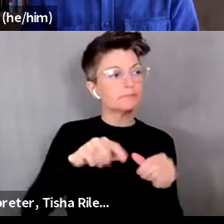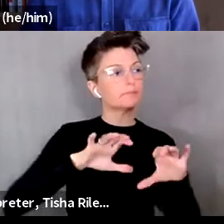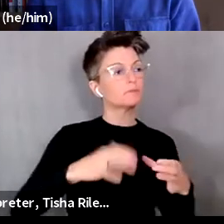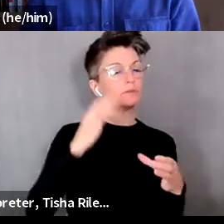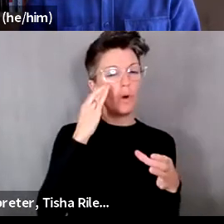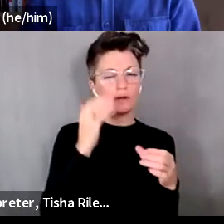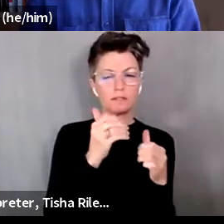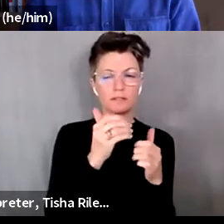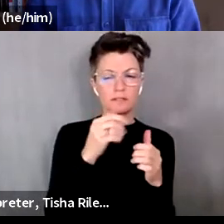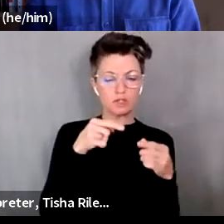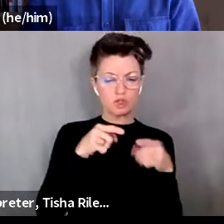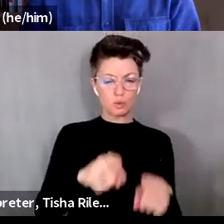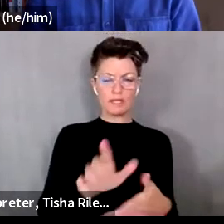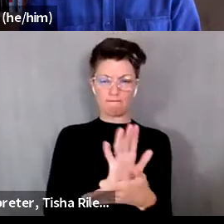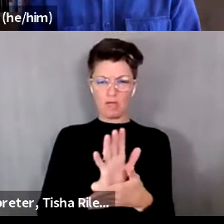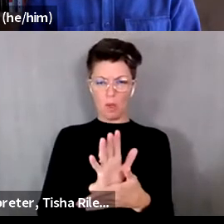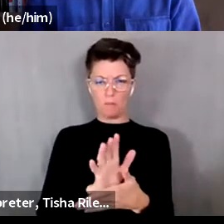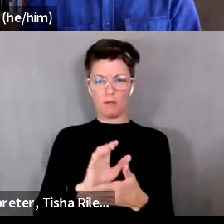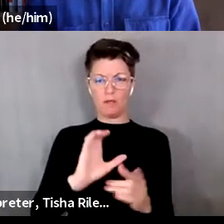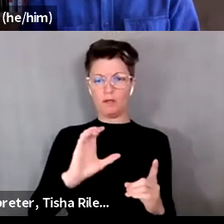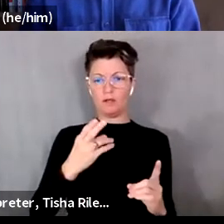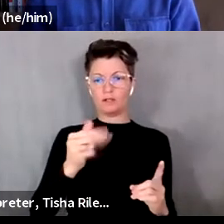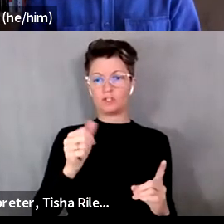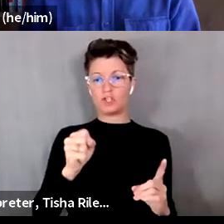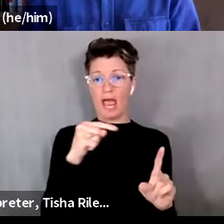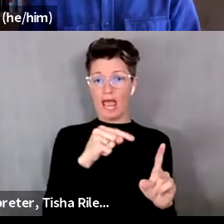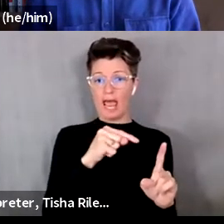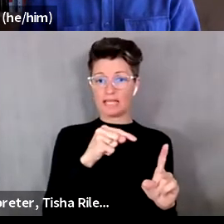where Chas kind of glances at the camera for just a minute,